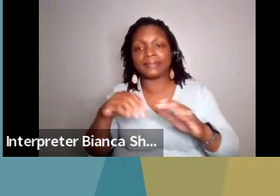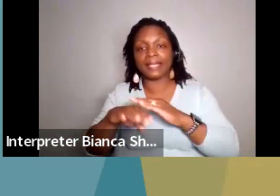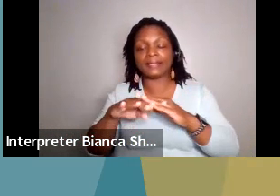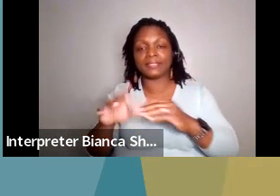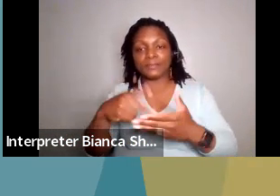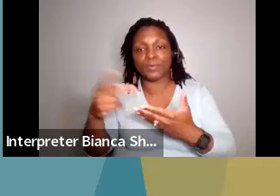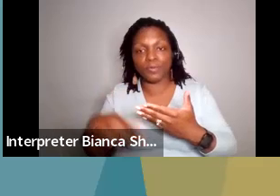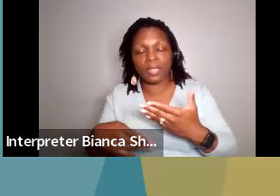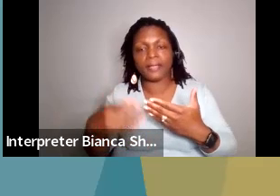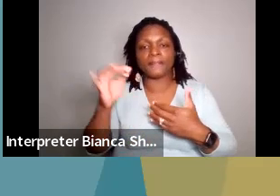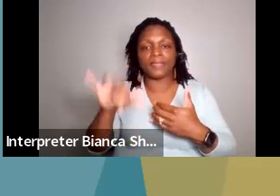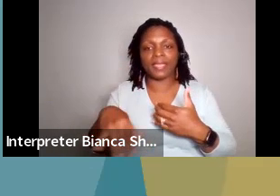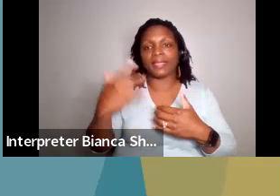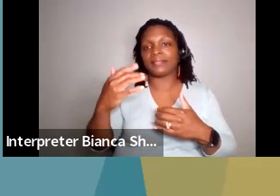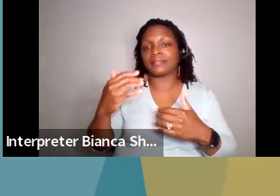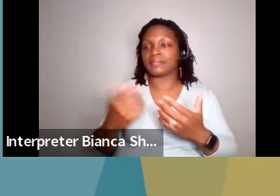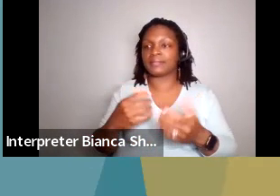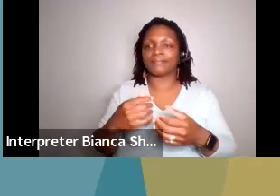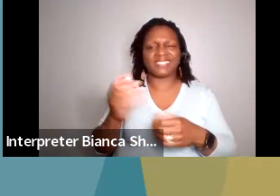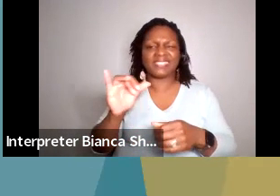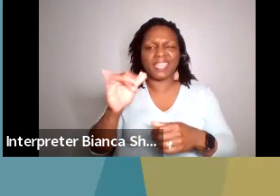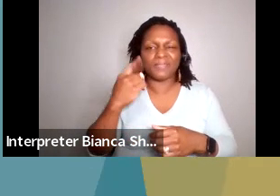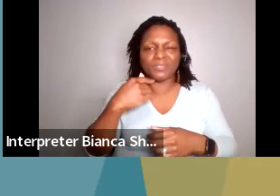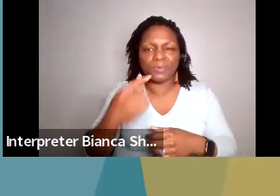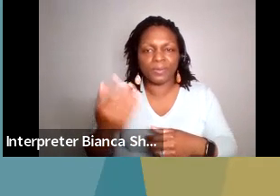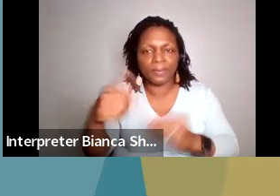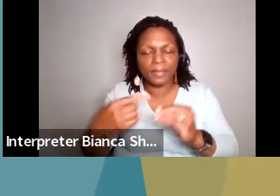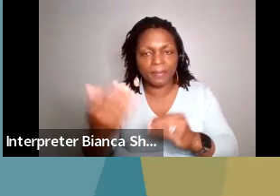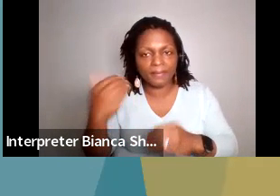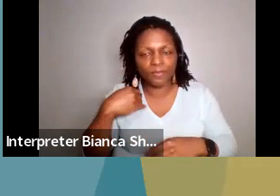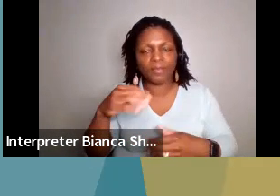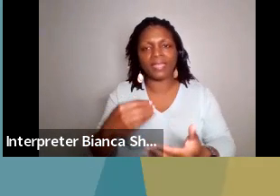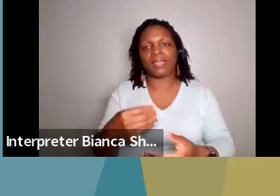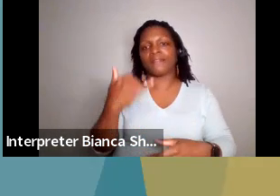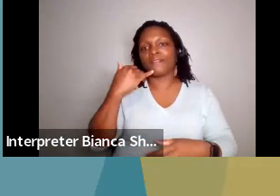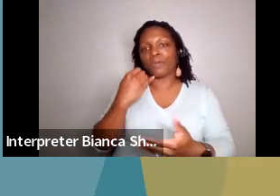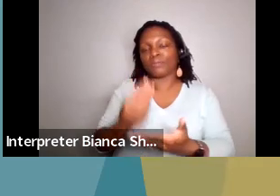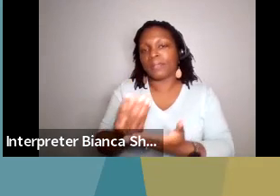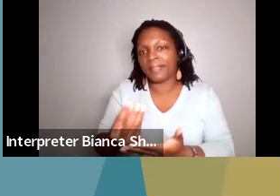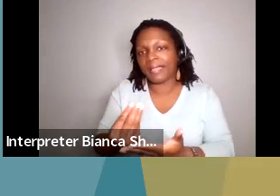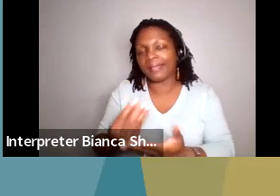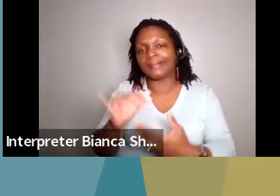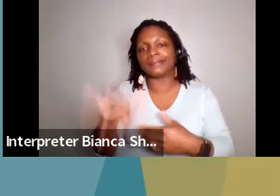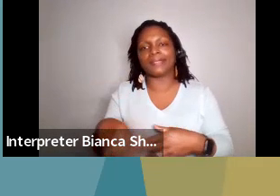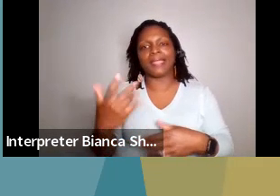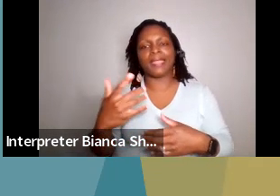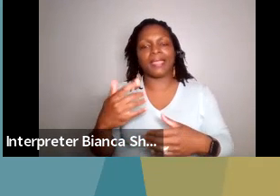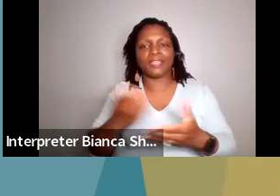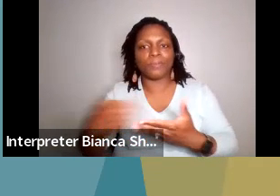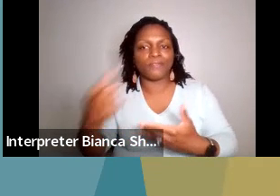That's the amplified phones alert devices these types of pieces of equipment for deaf and deaf line individuals.